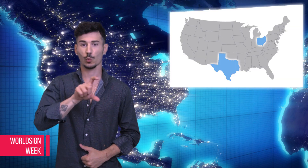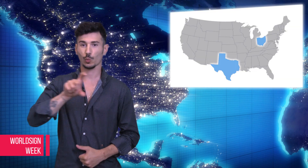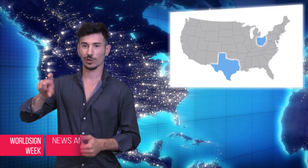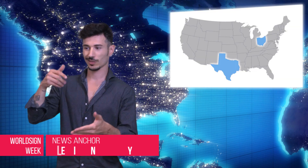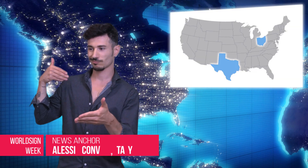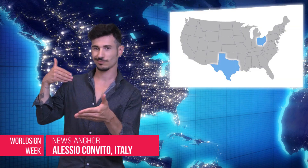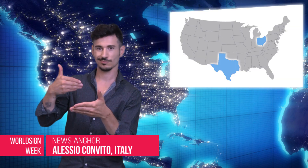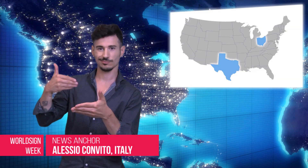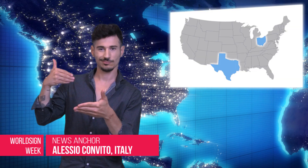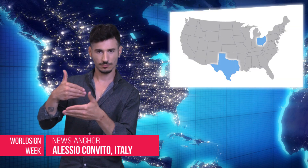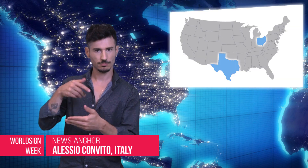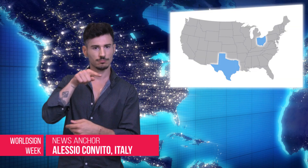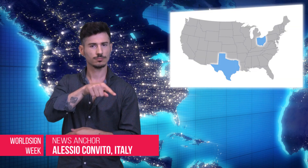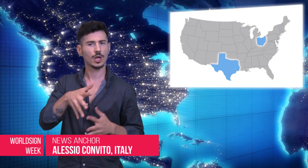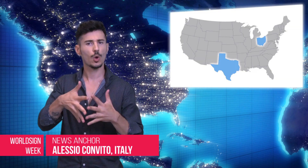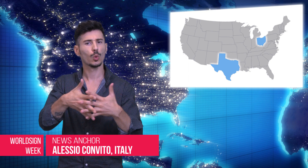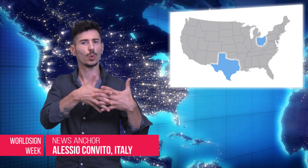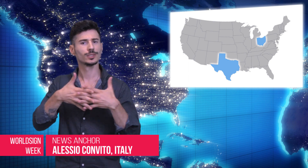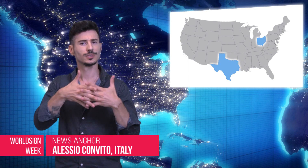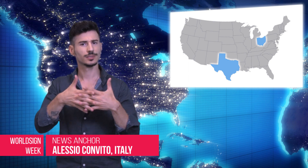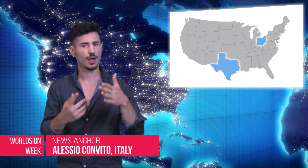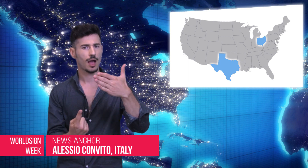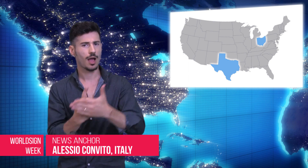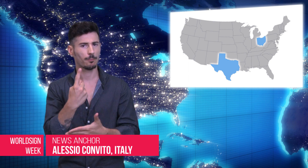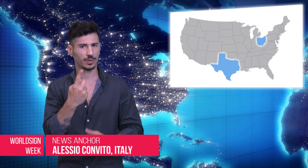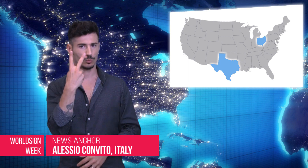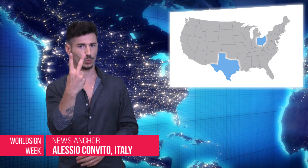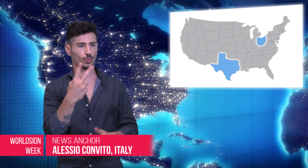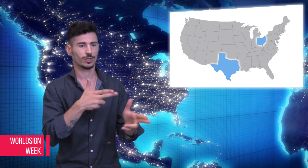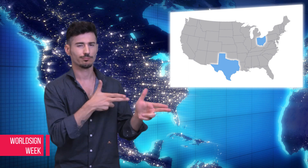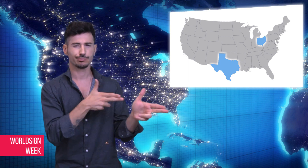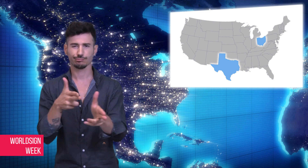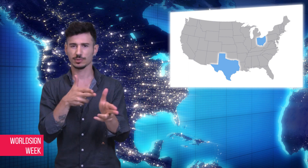[Alessio]: Earlier this week, two major fatal